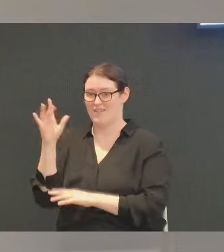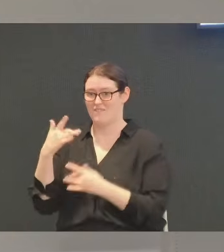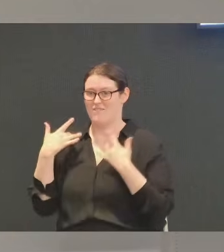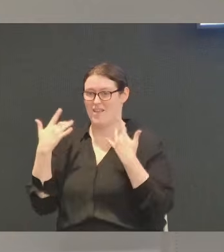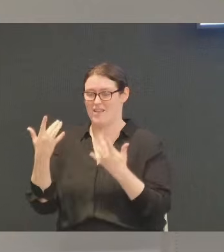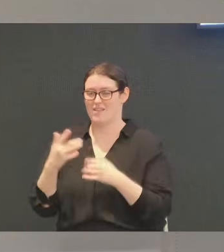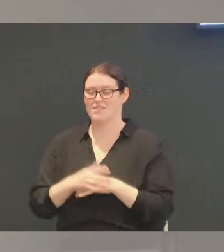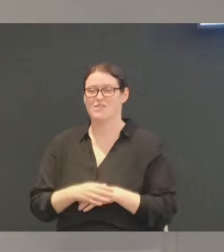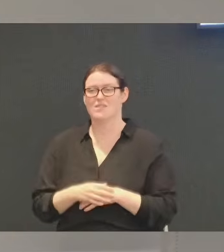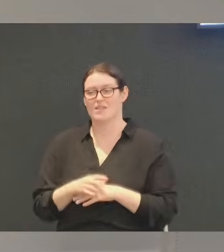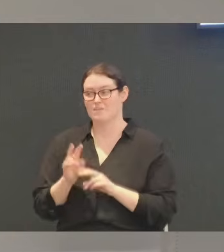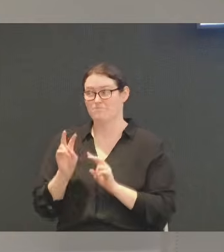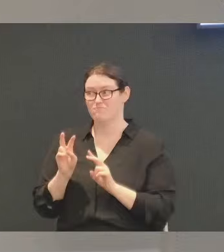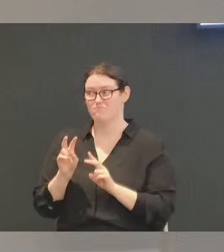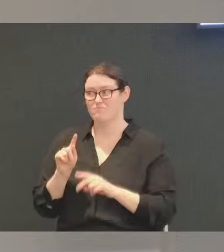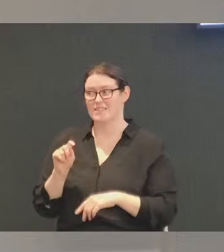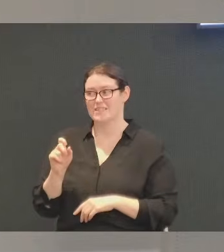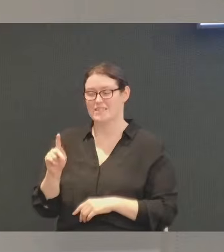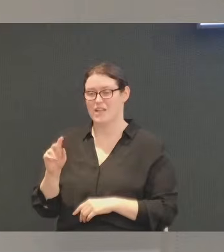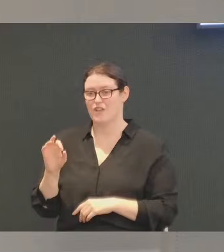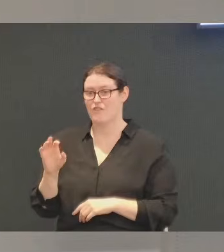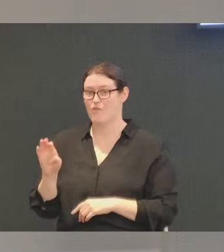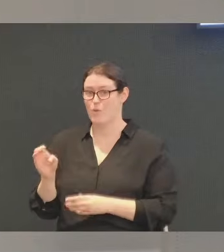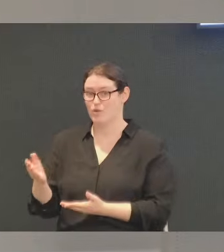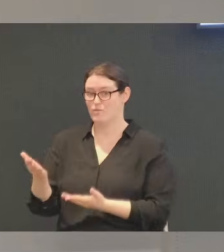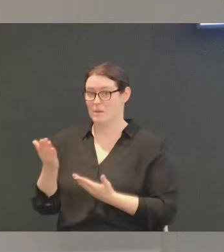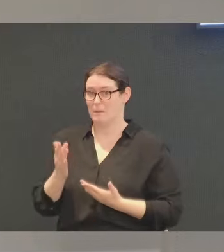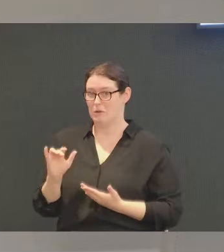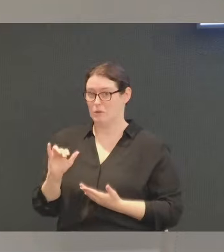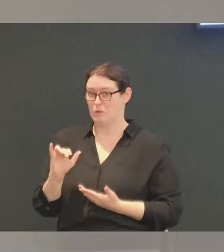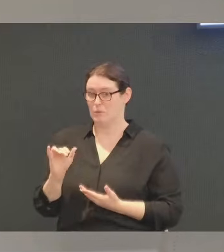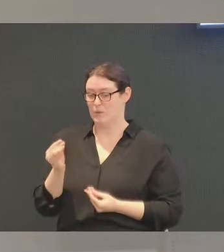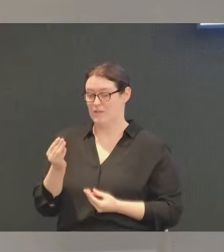the t I'm looking forward to the task force and the information that they would bring forward